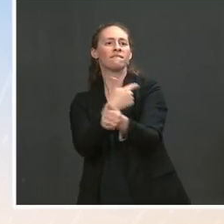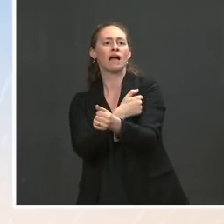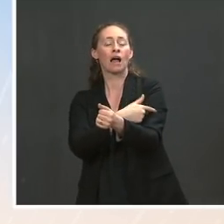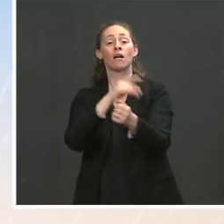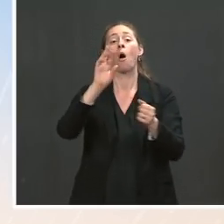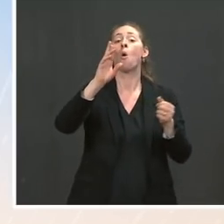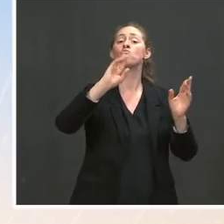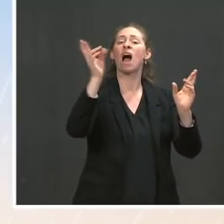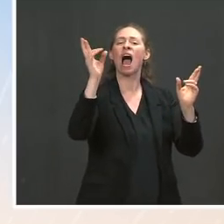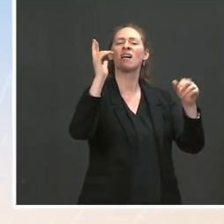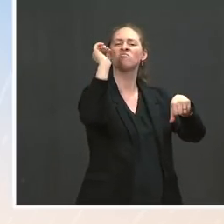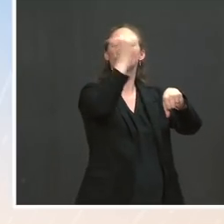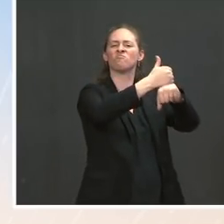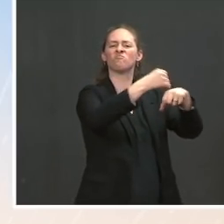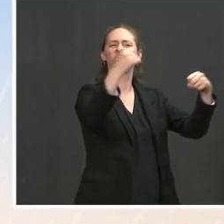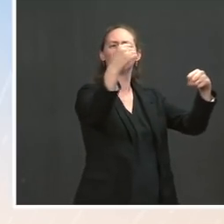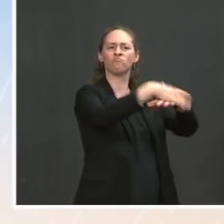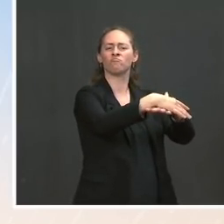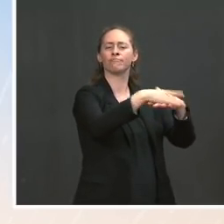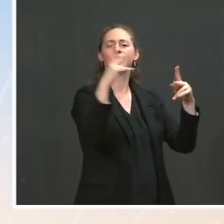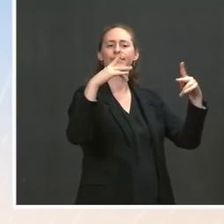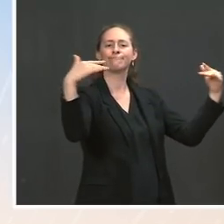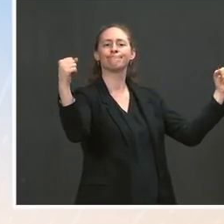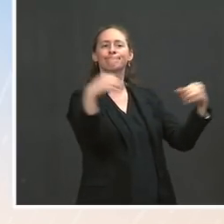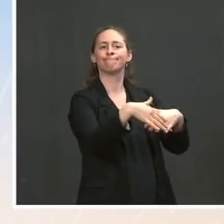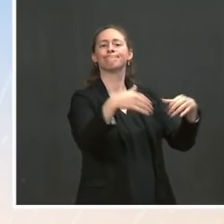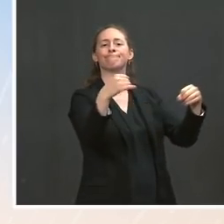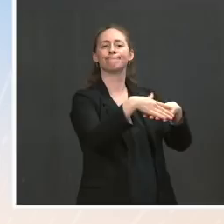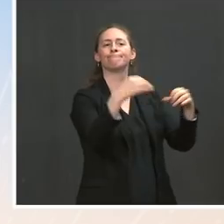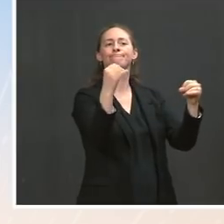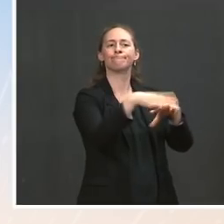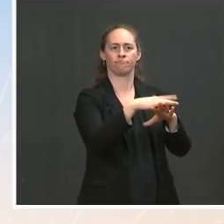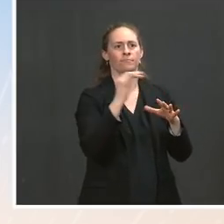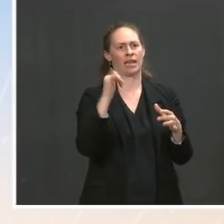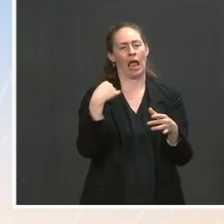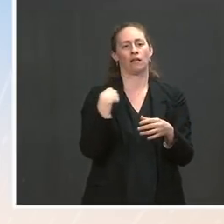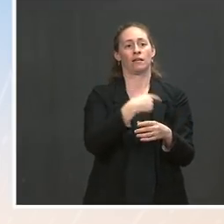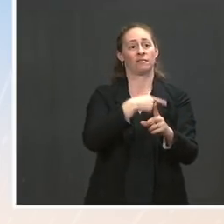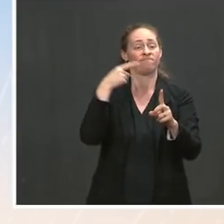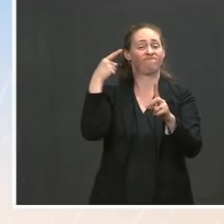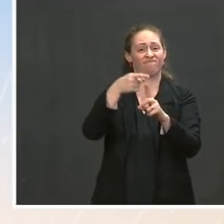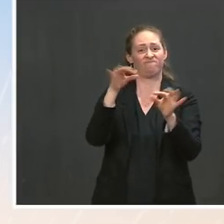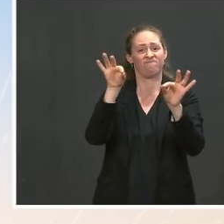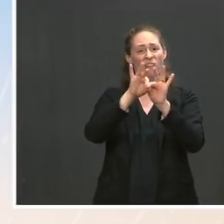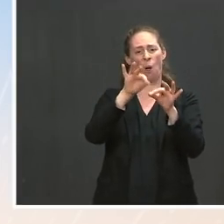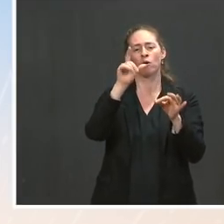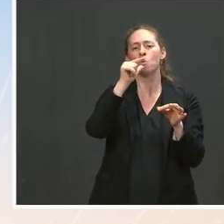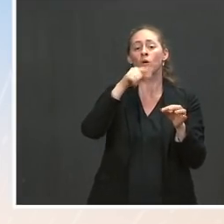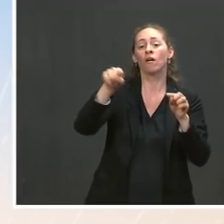investing in trusted voices and empowering local groups and organizations to have the funding,